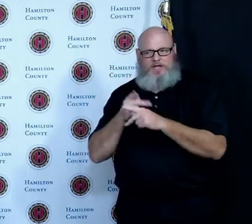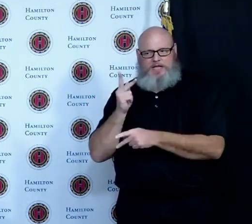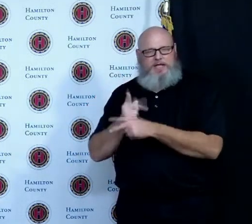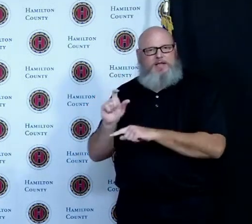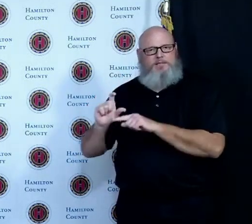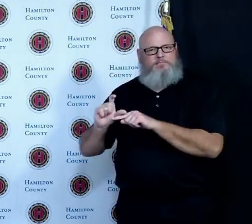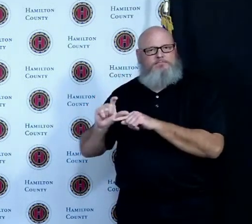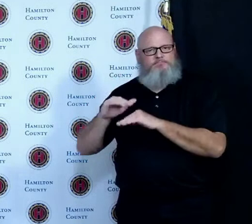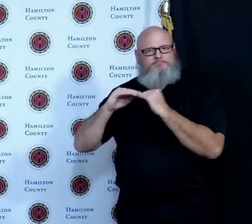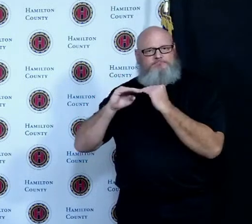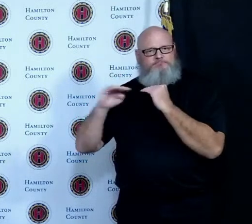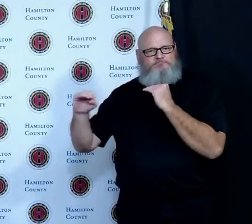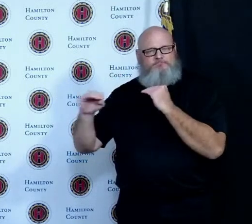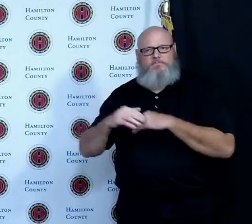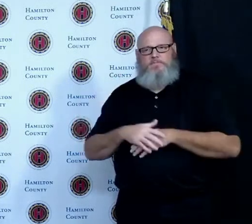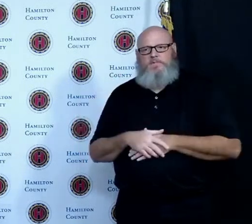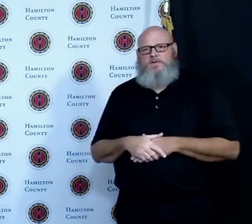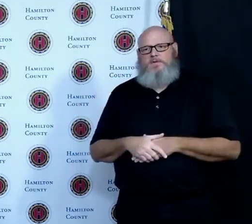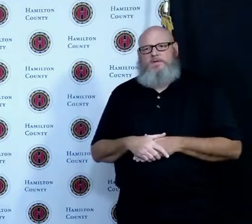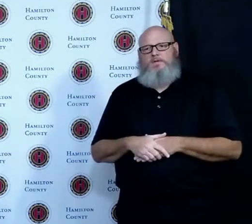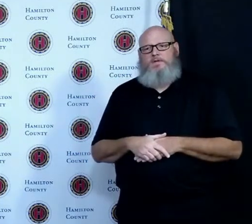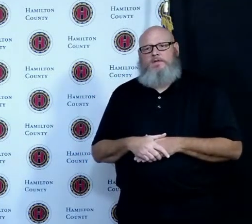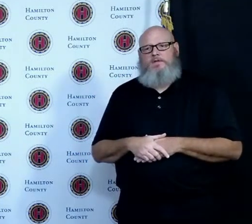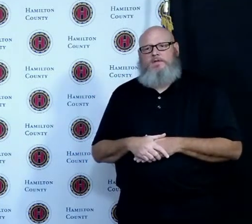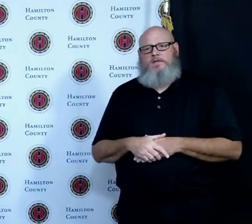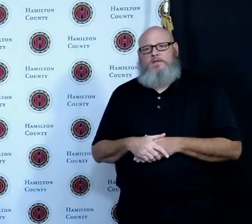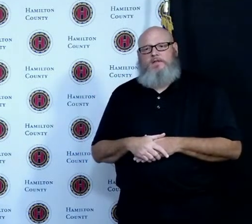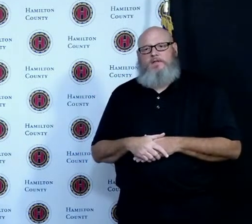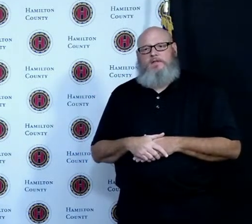see significantly larger quantities of vaccine available in our community